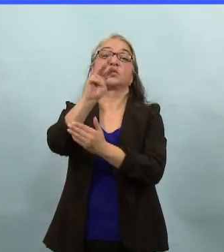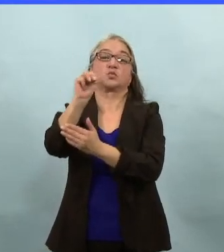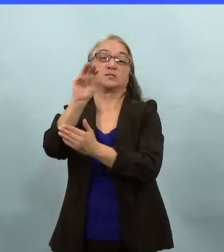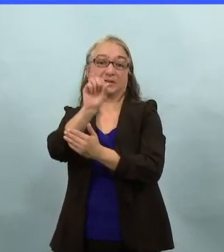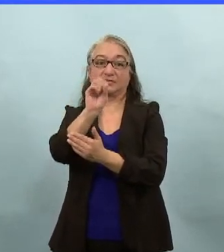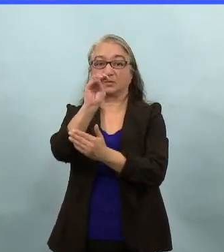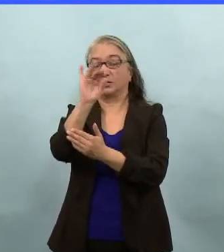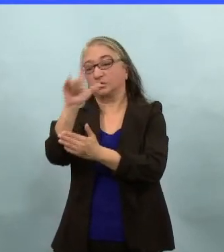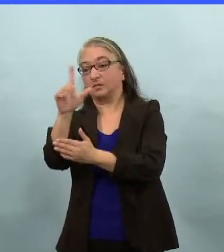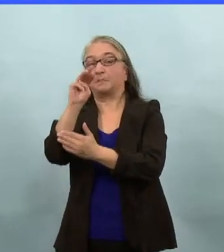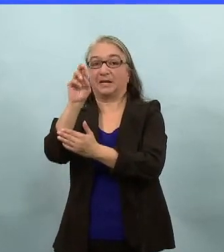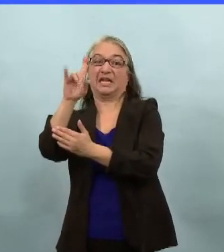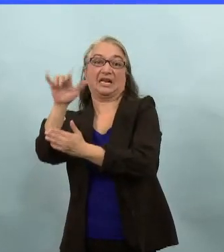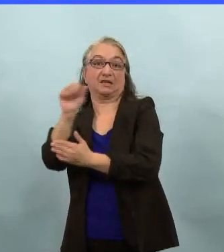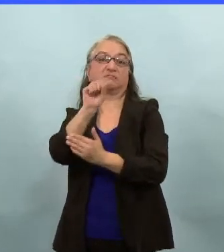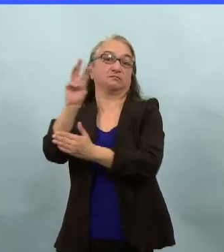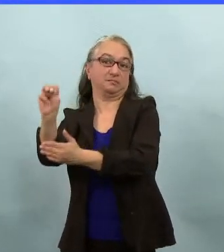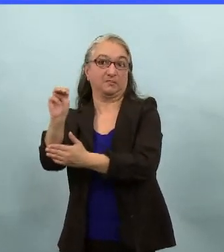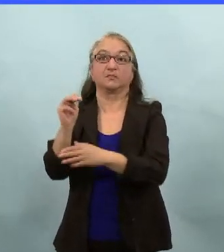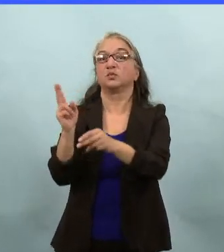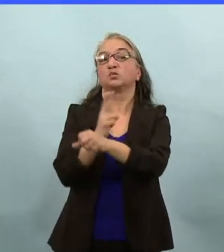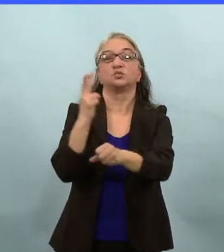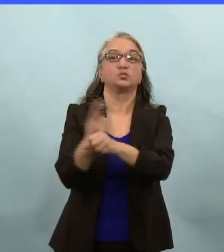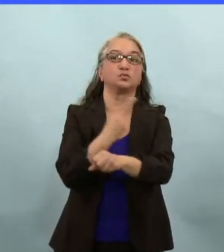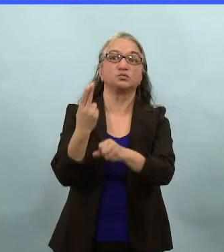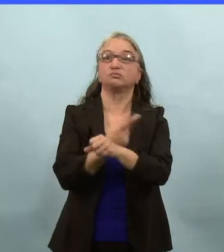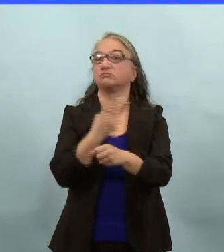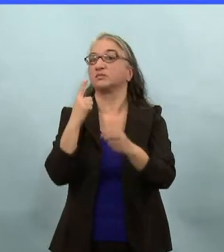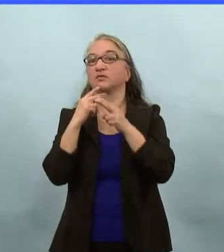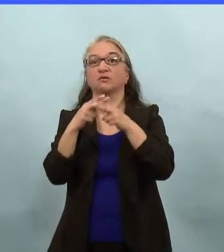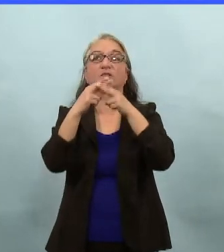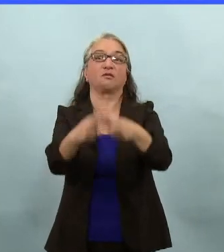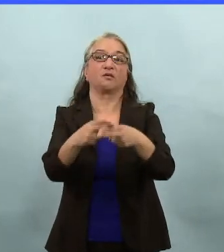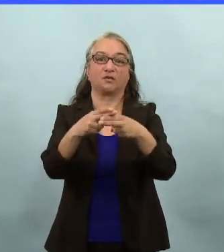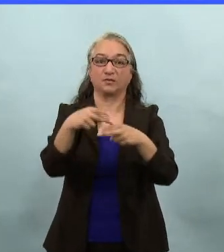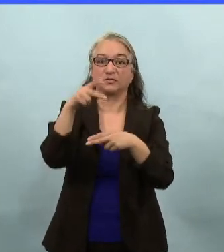i just went to doordash and ordered from this establishment let's support some